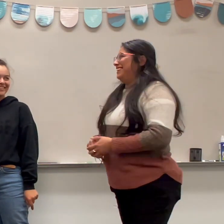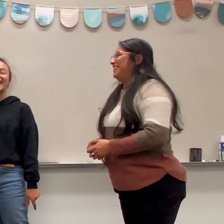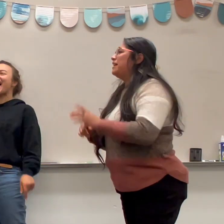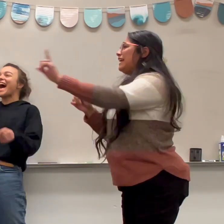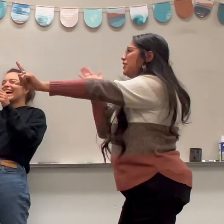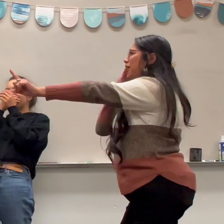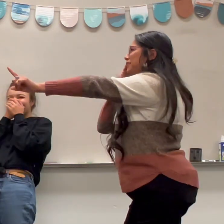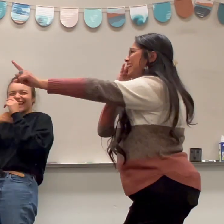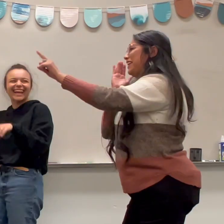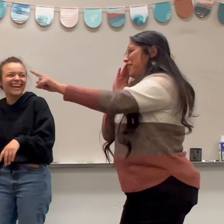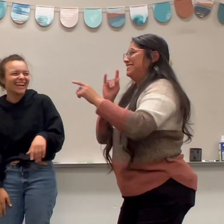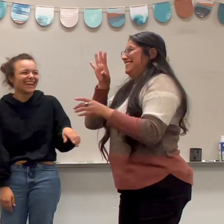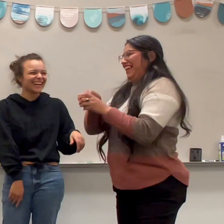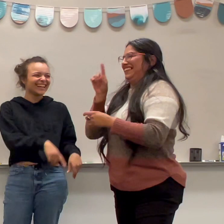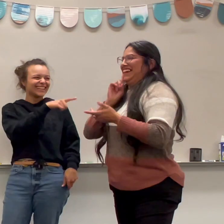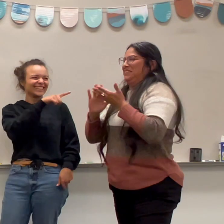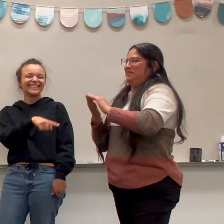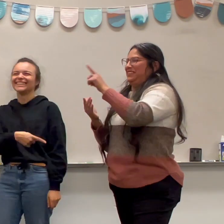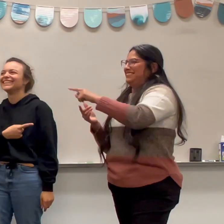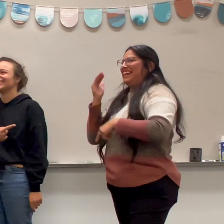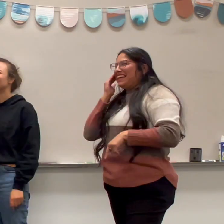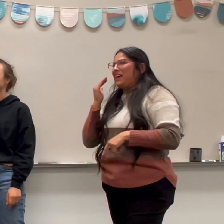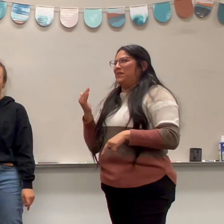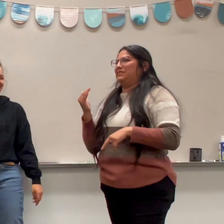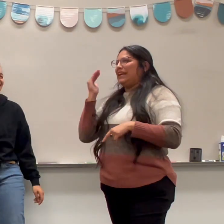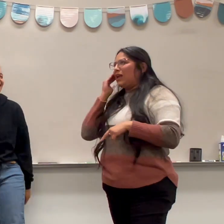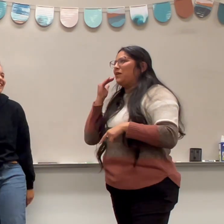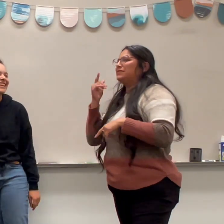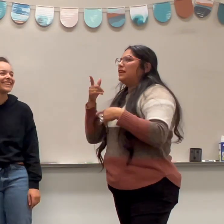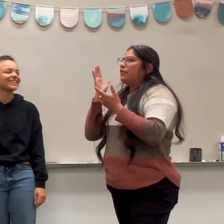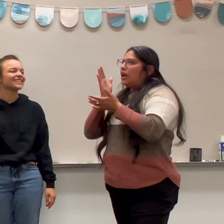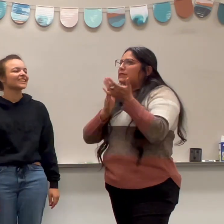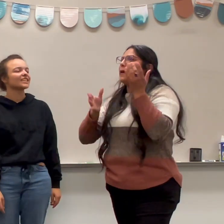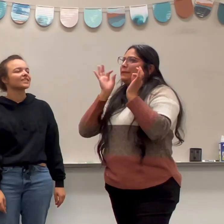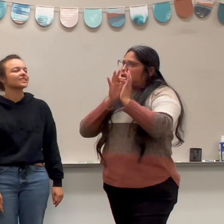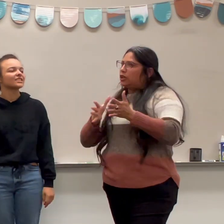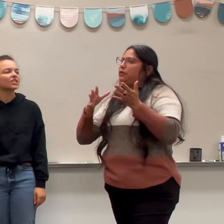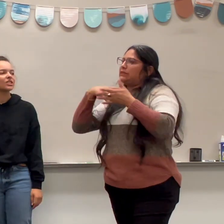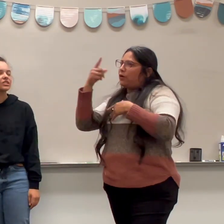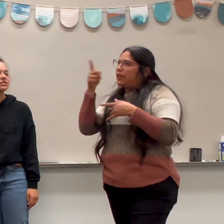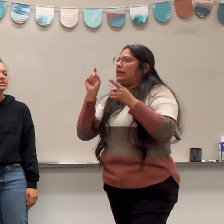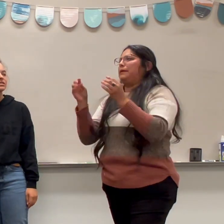he knows he's in the deaf community so he knows he's fine but at the same time there